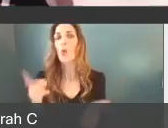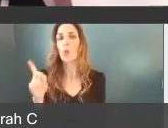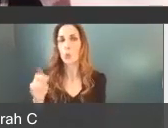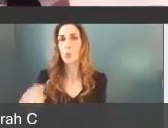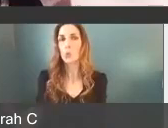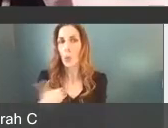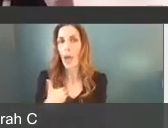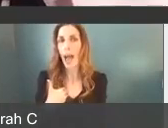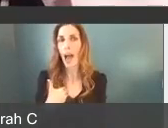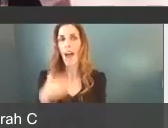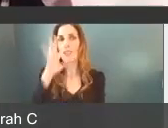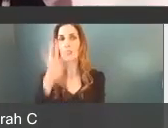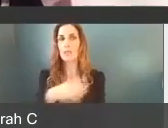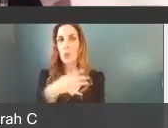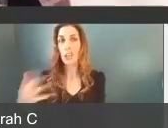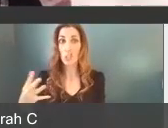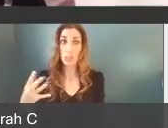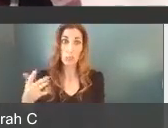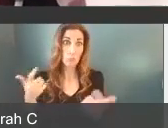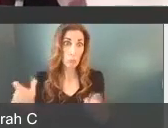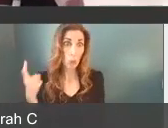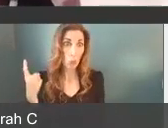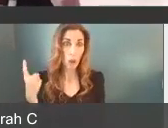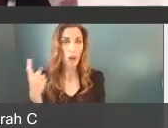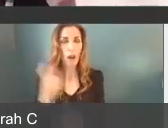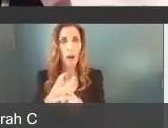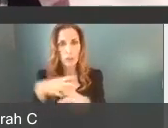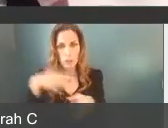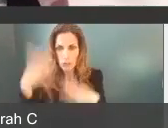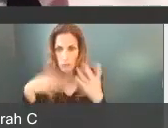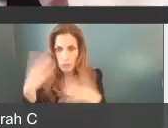spreadsheet, it's a pretty big one, it takes a little bit to go through it but you can absolutely